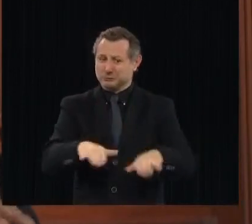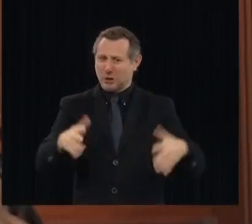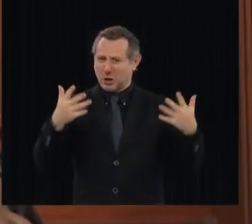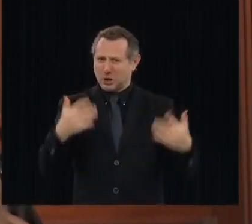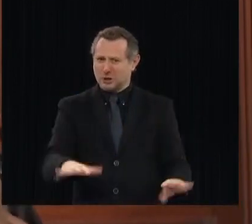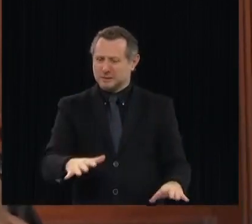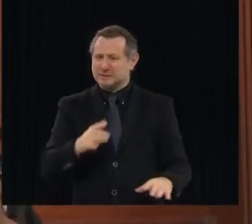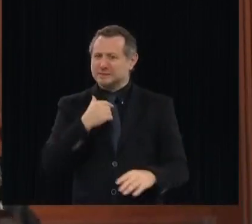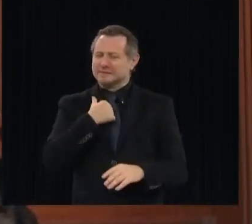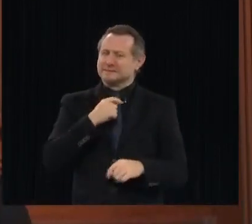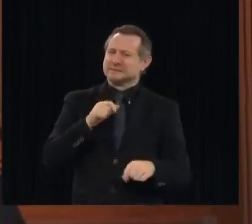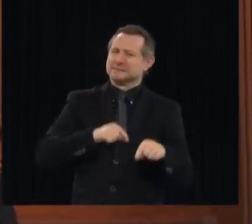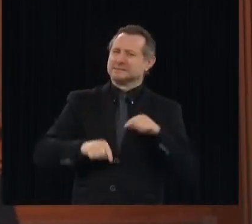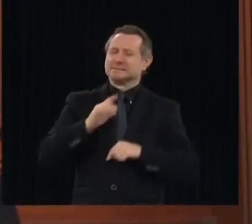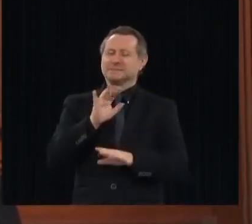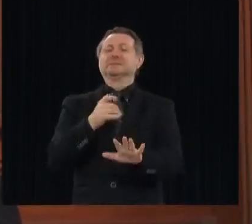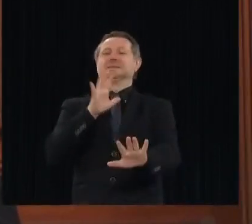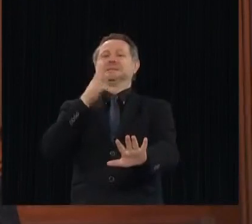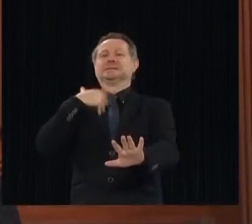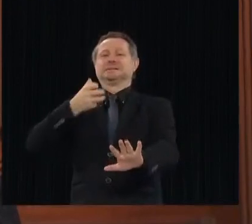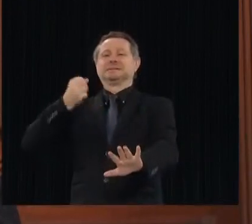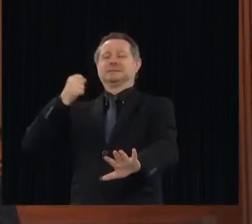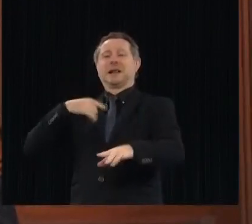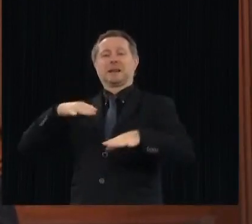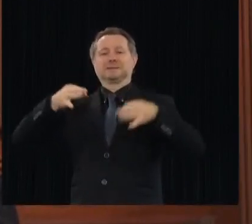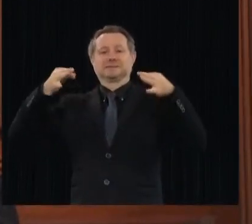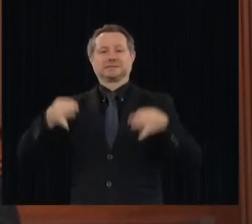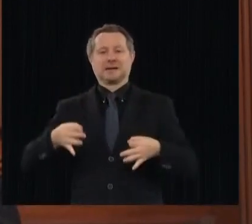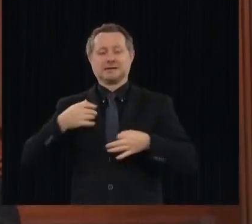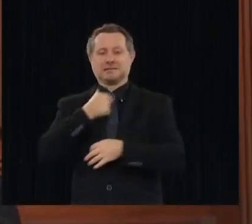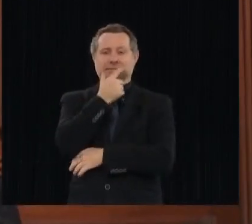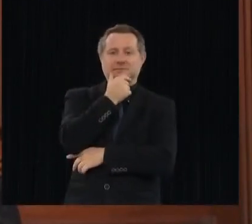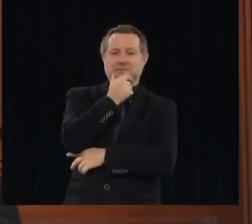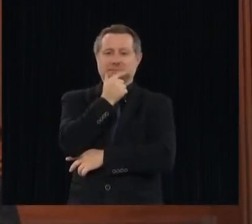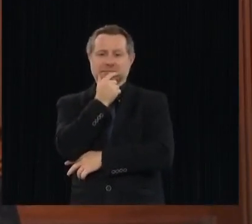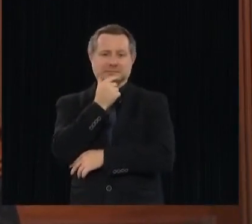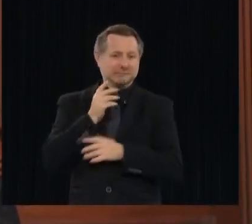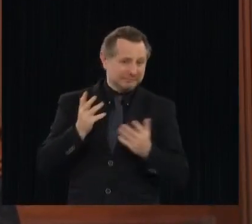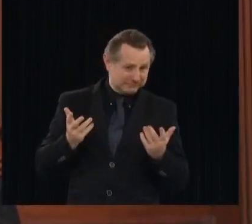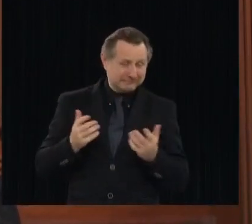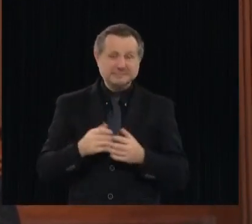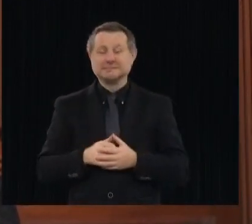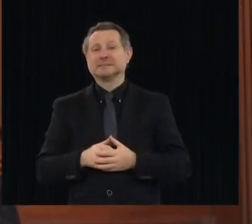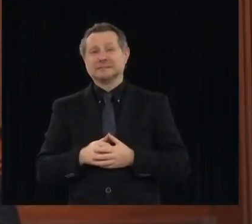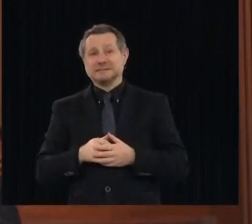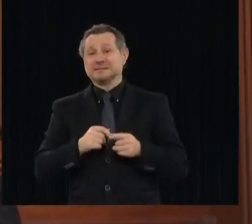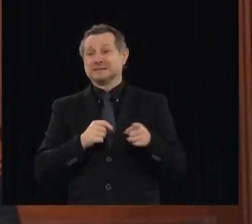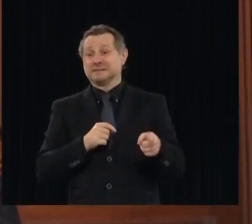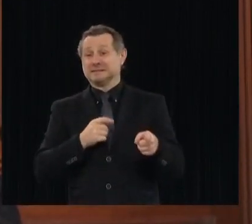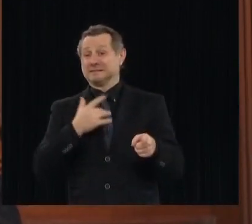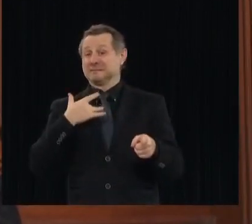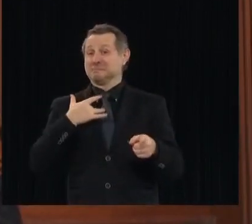IN THE CONTEXT OF THE NEW CASES, WHAT ARE WE LOOKING AT?